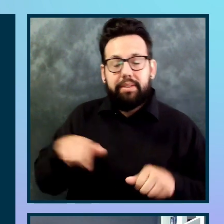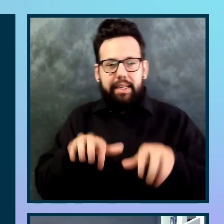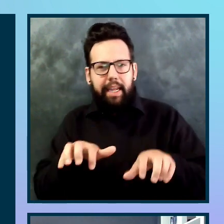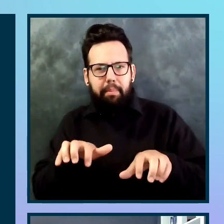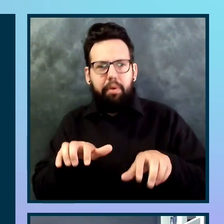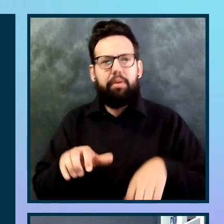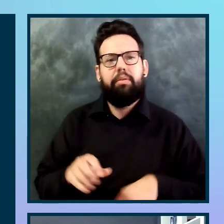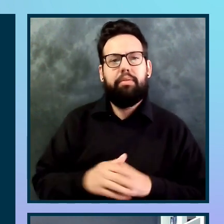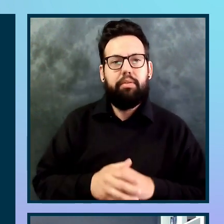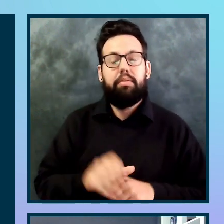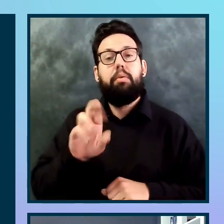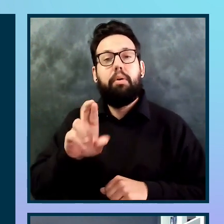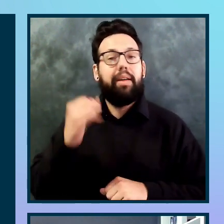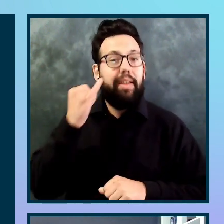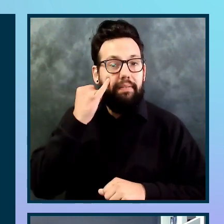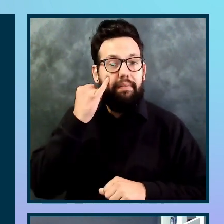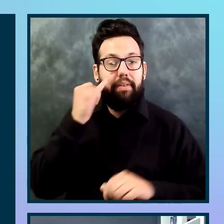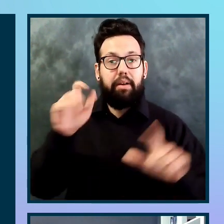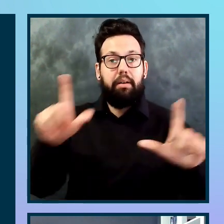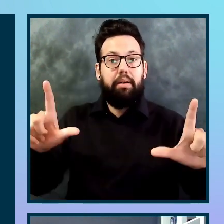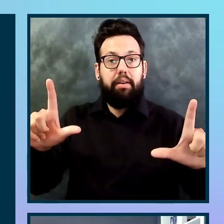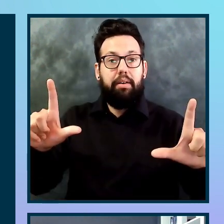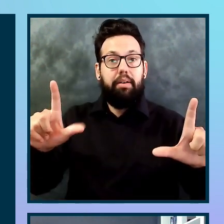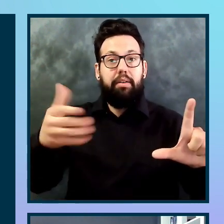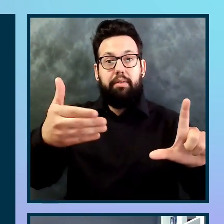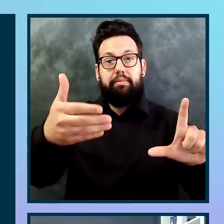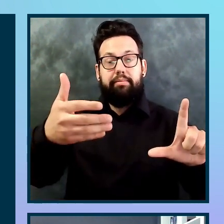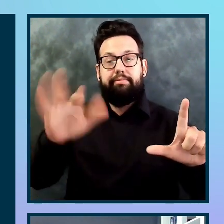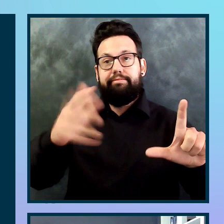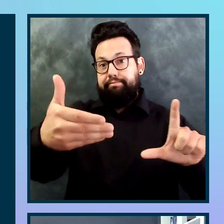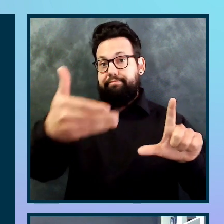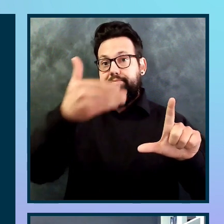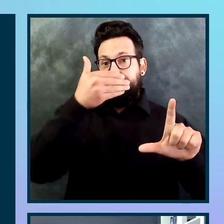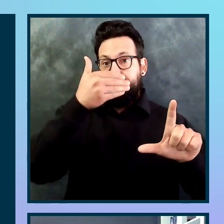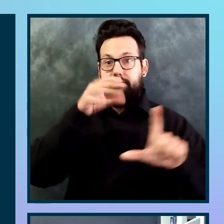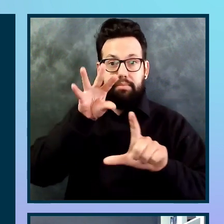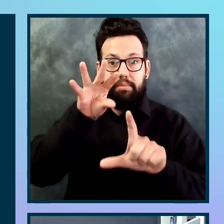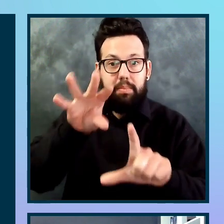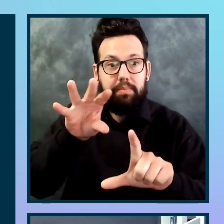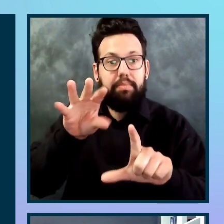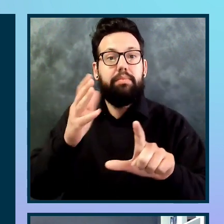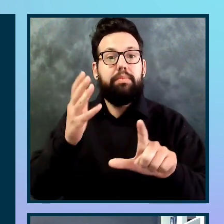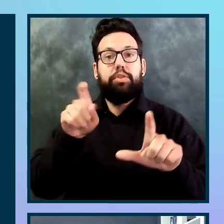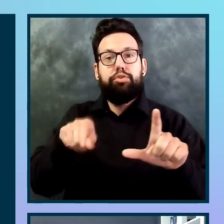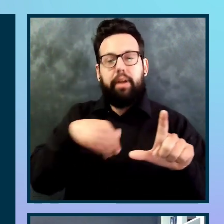when I tap with my keyboard, should I go to the search? Should I, then I go, I tap and go to the search icon?